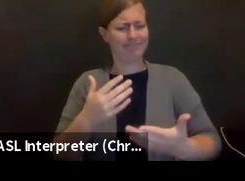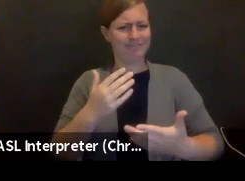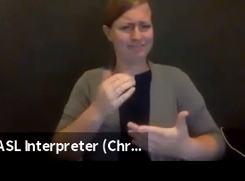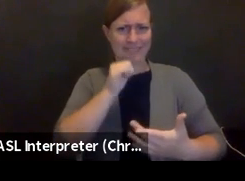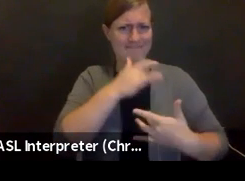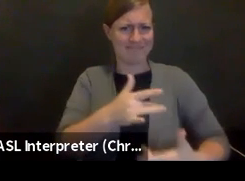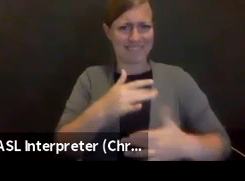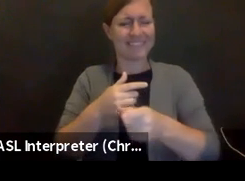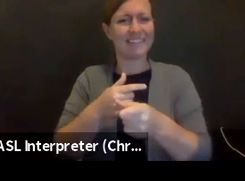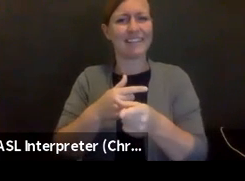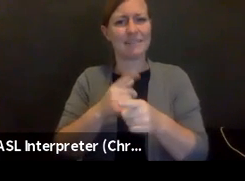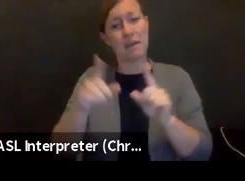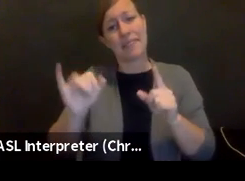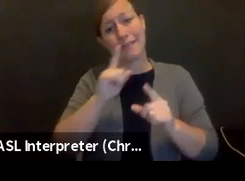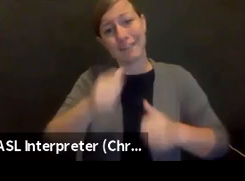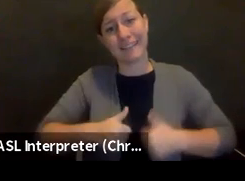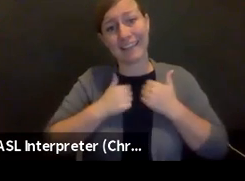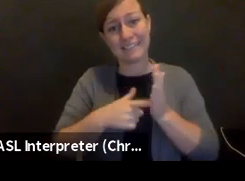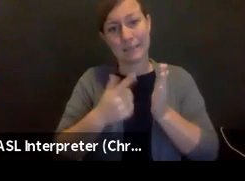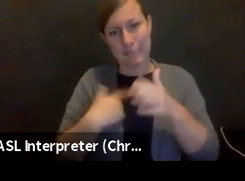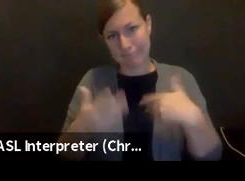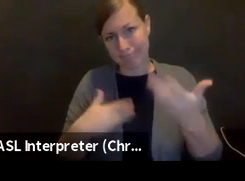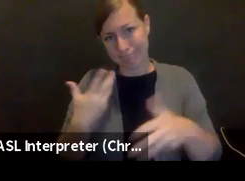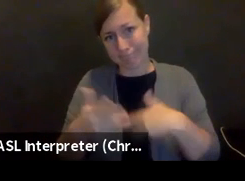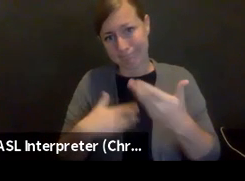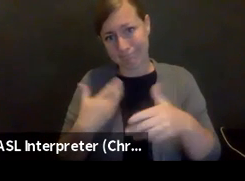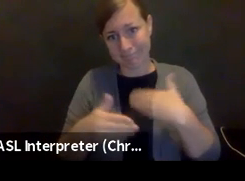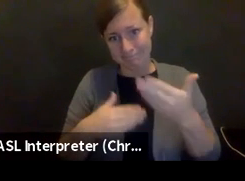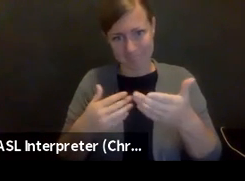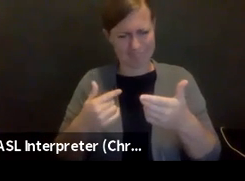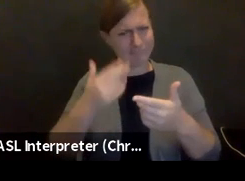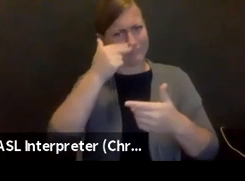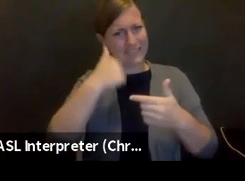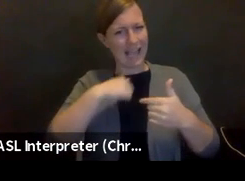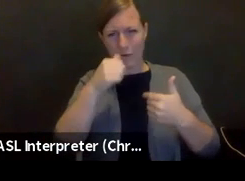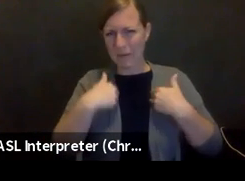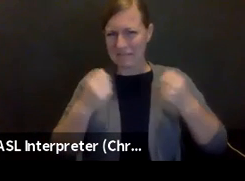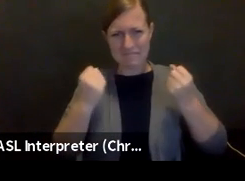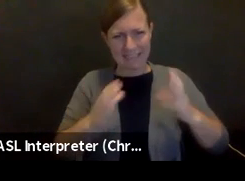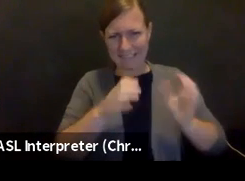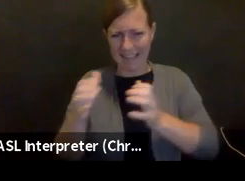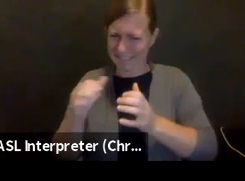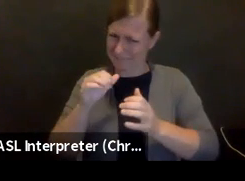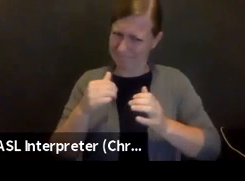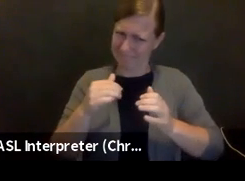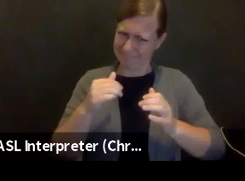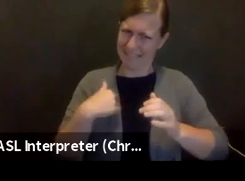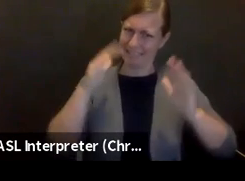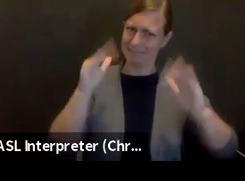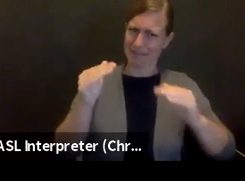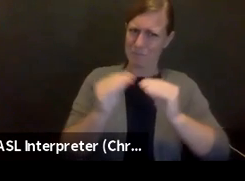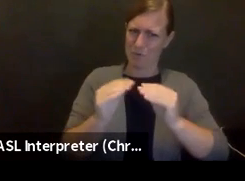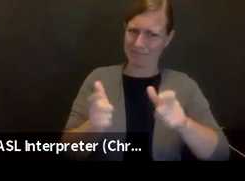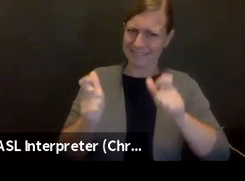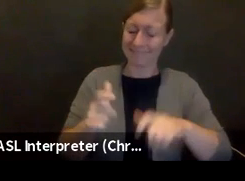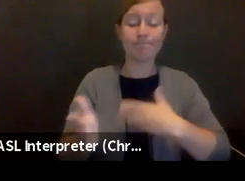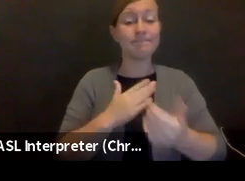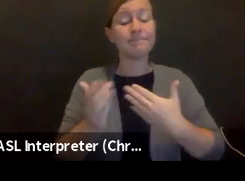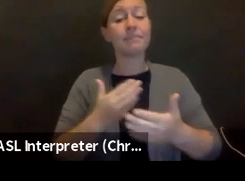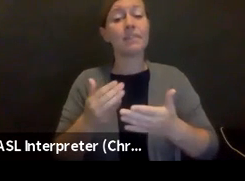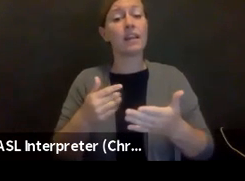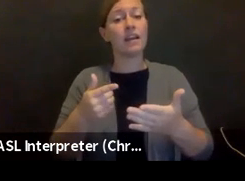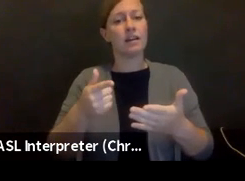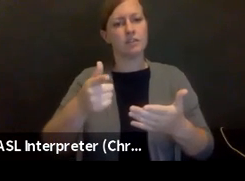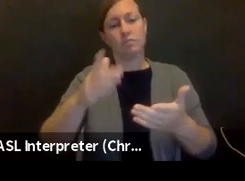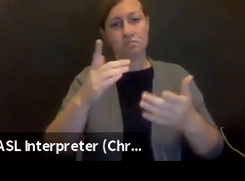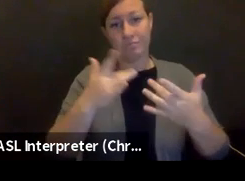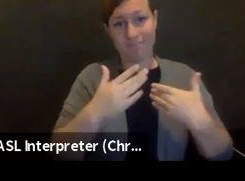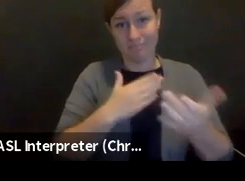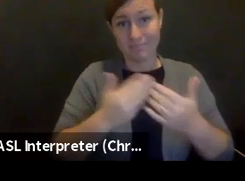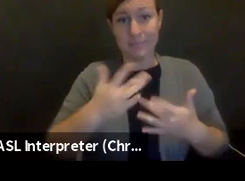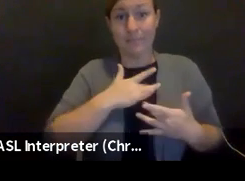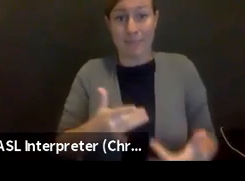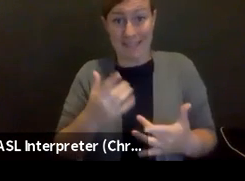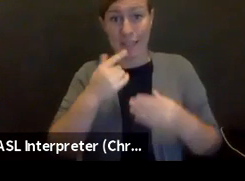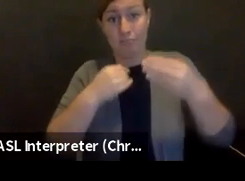Katherine Livick - ESD 112: But that's real life. Sometimes we have to wait a minute. What you would see here if it was behaving itself was that I would have a list of classes and I would be able to select the assignment I want to repost from there.